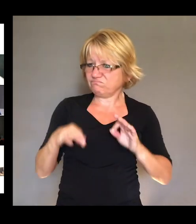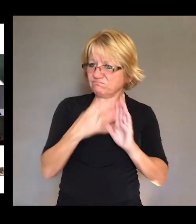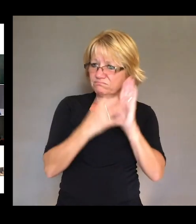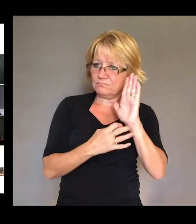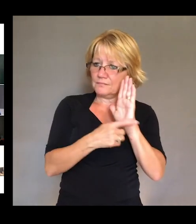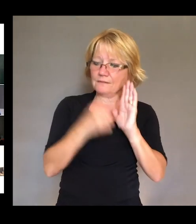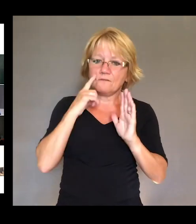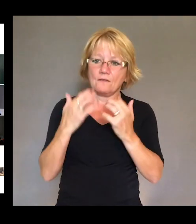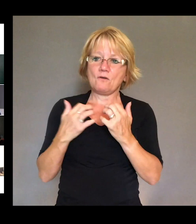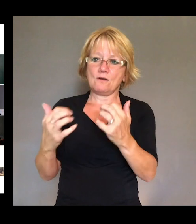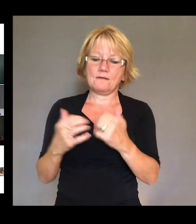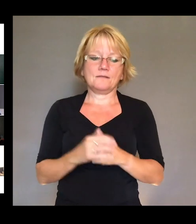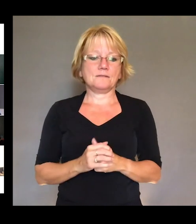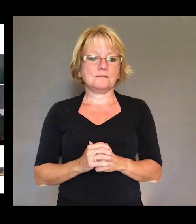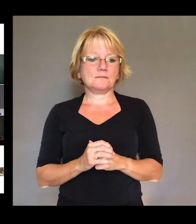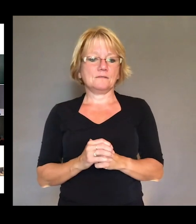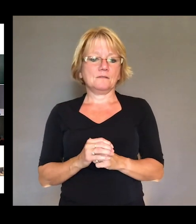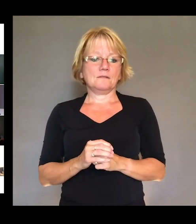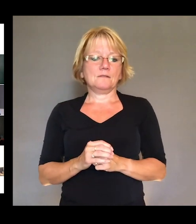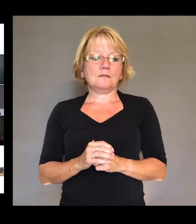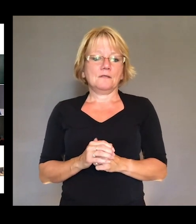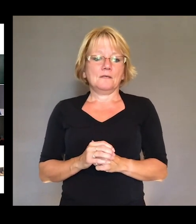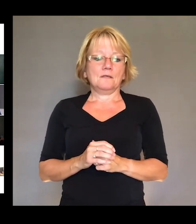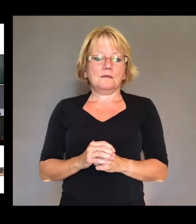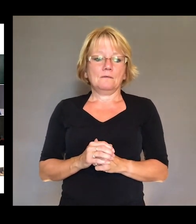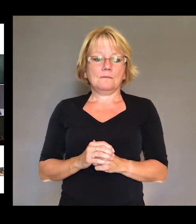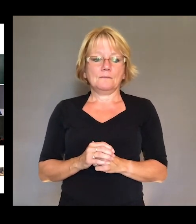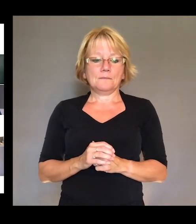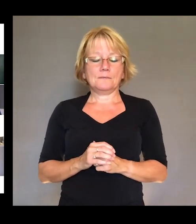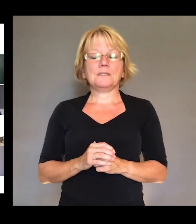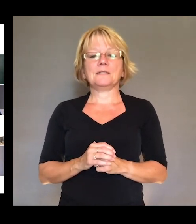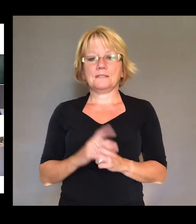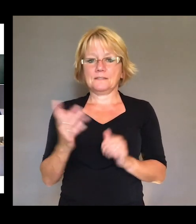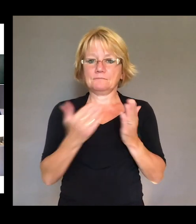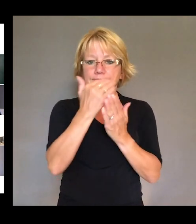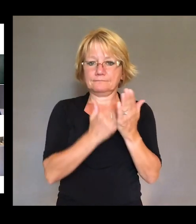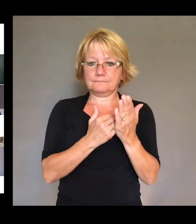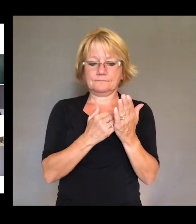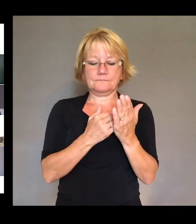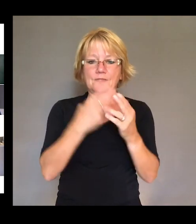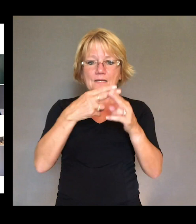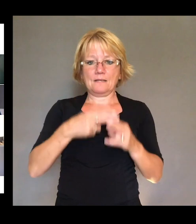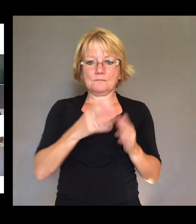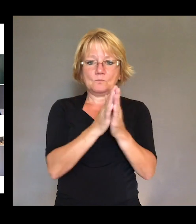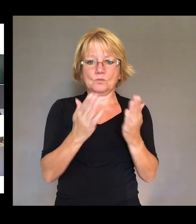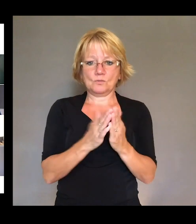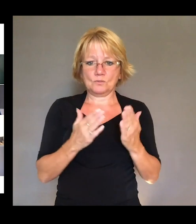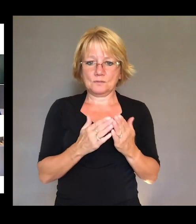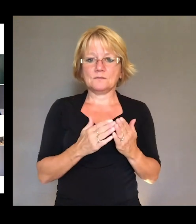some of the stuff that you have here for the audience? Yeah, so I, those are lists of books.